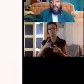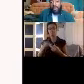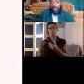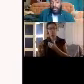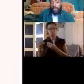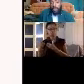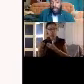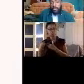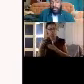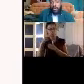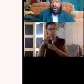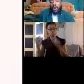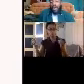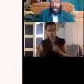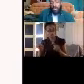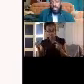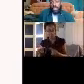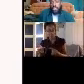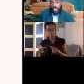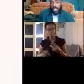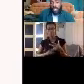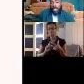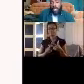also, then being able to go, what can I do to change it?